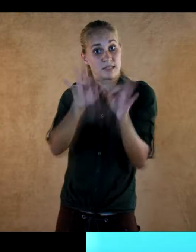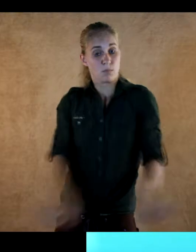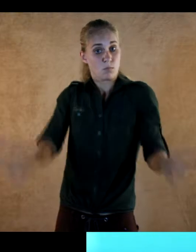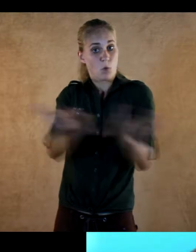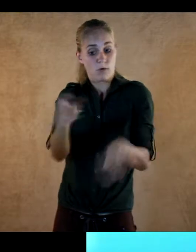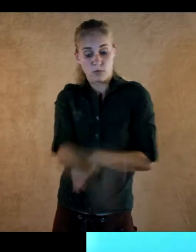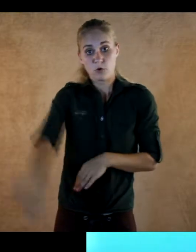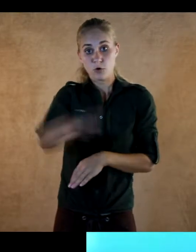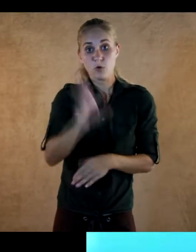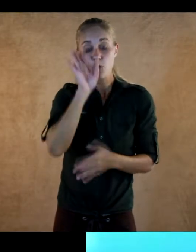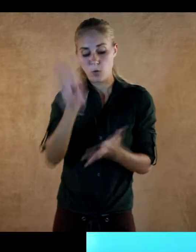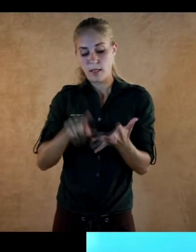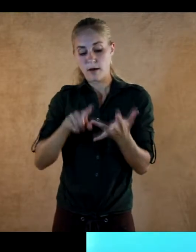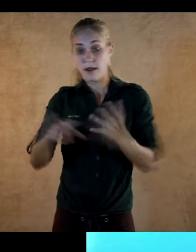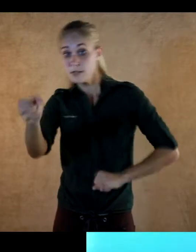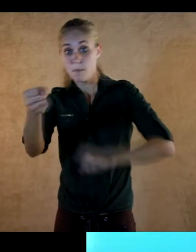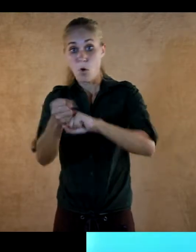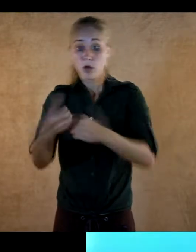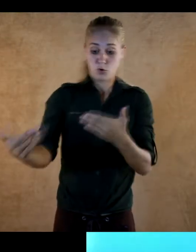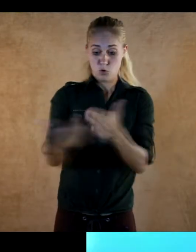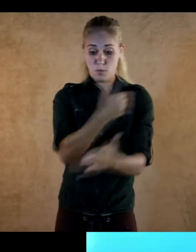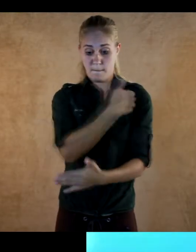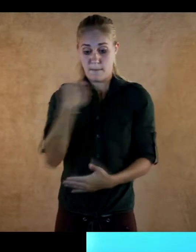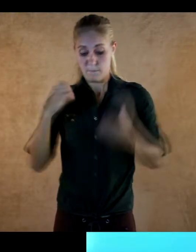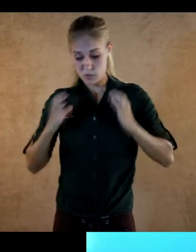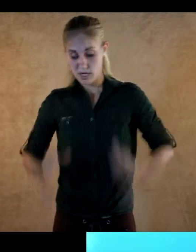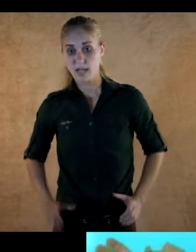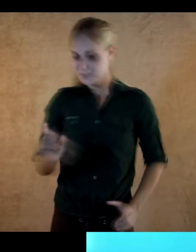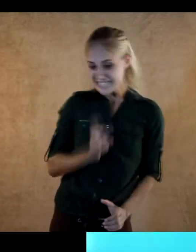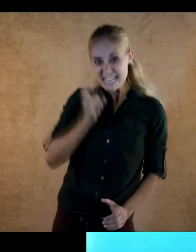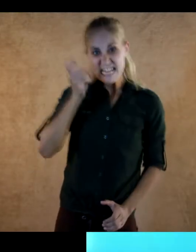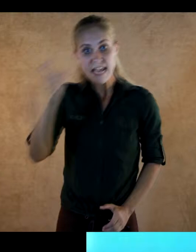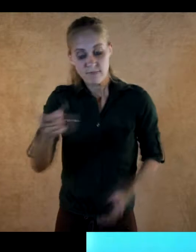You're going to SPONSOR your new members and customers. Be sure to place the product in their hands.